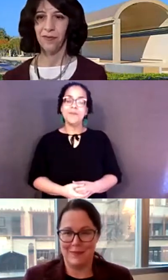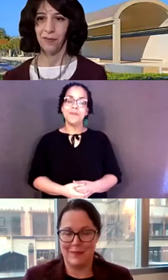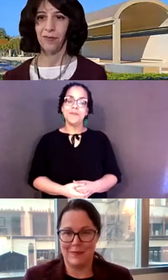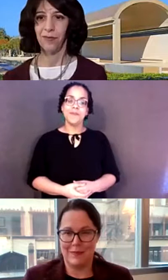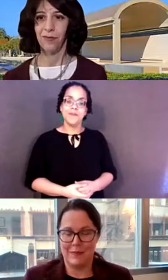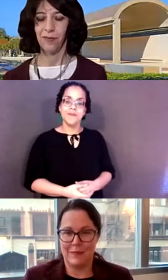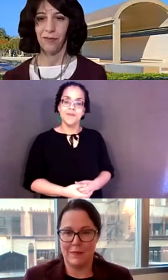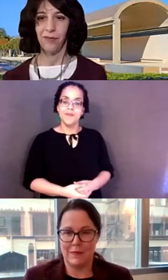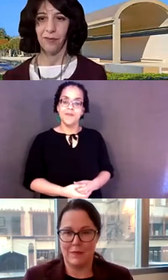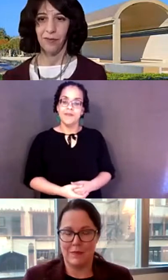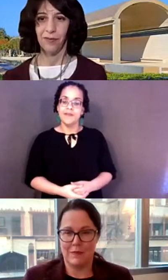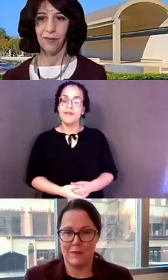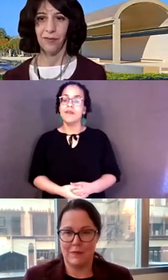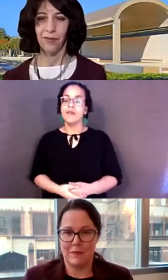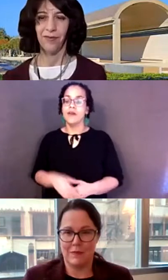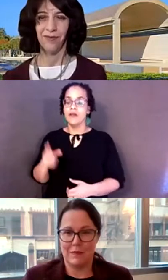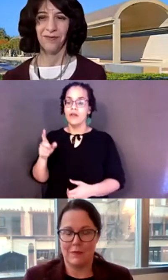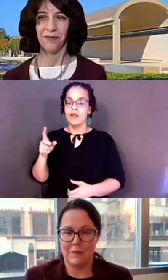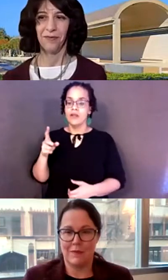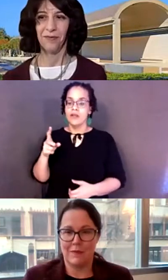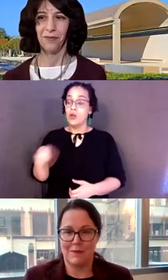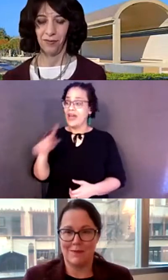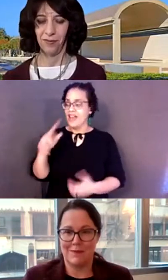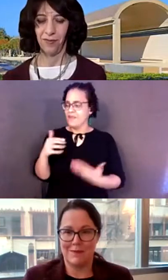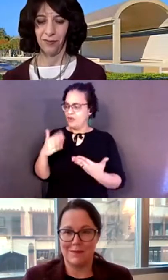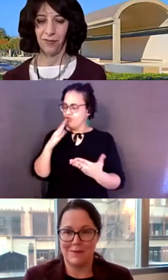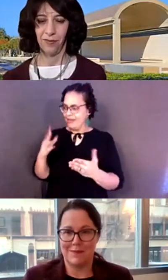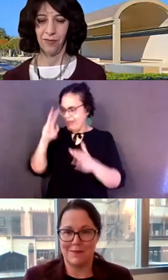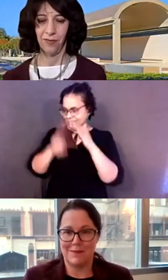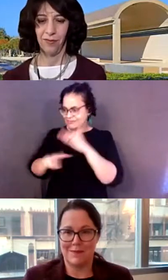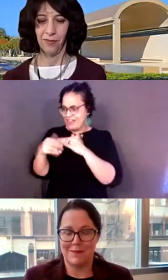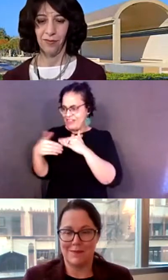really great at leading up to the next question, don't know how you're doing